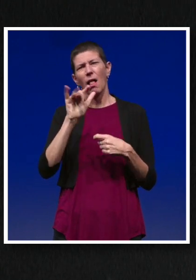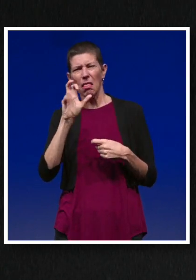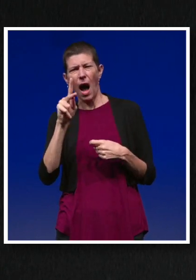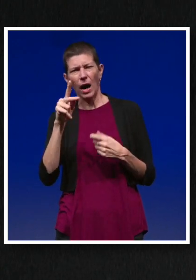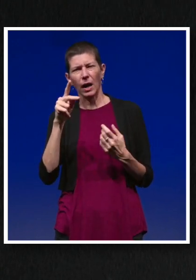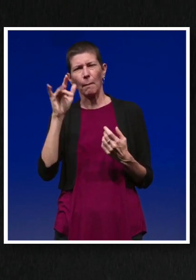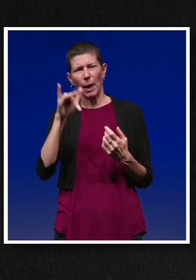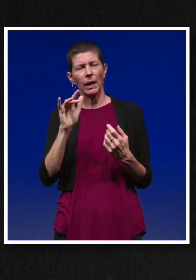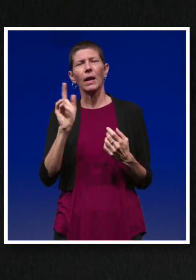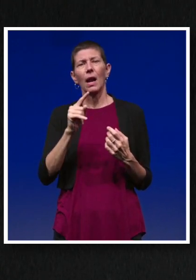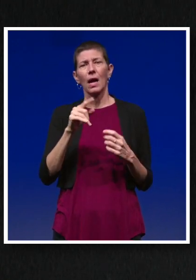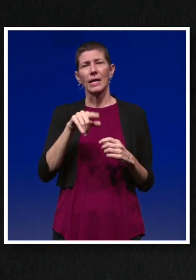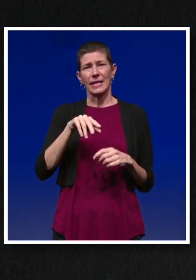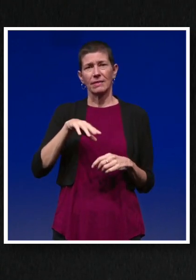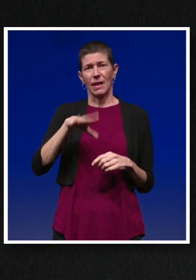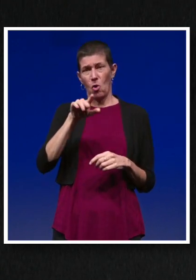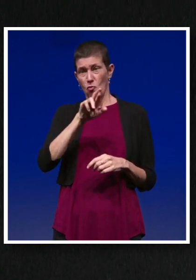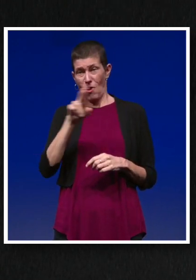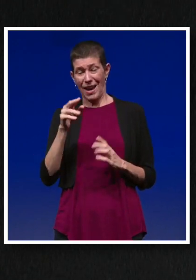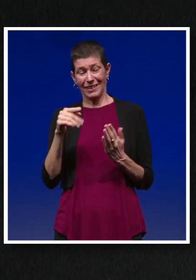located on the top right of the device.